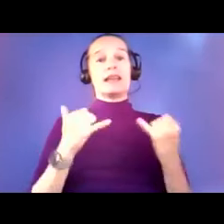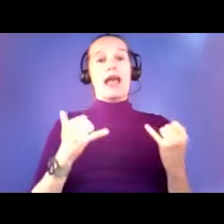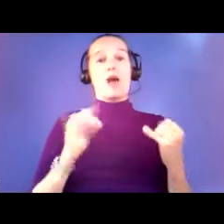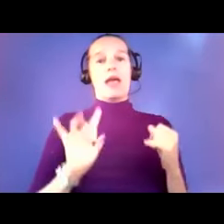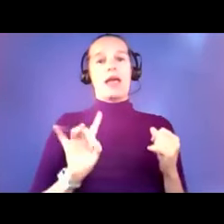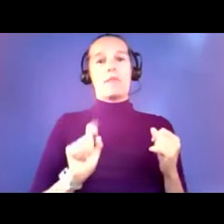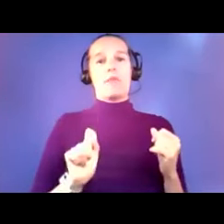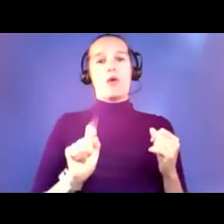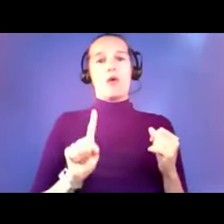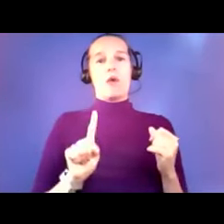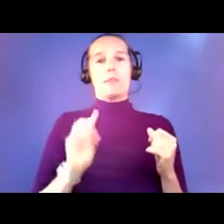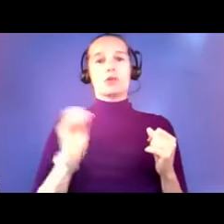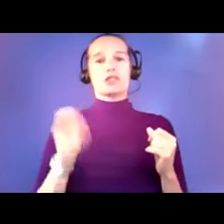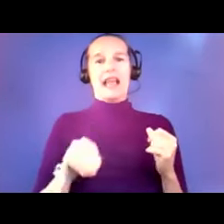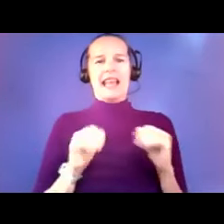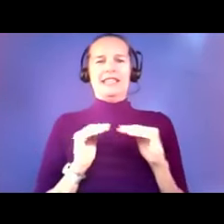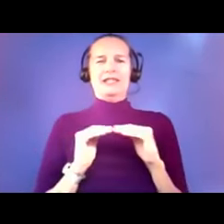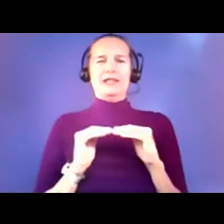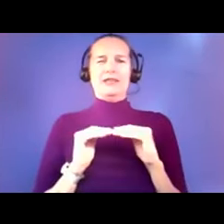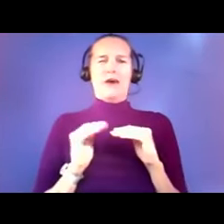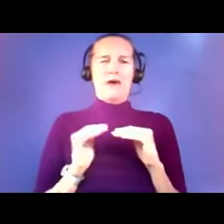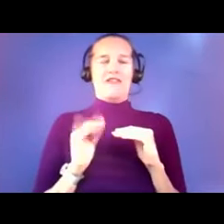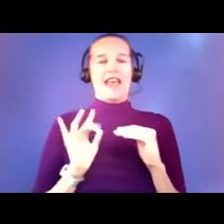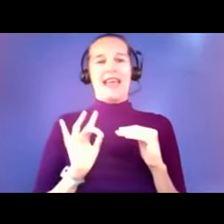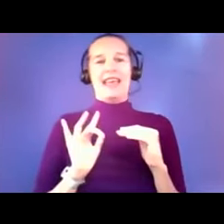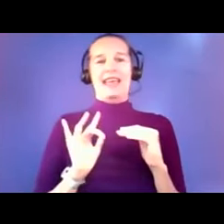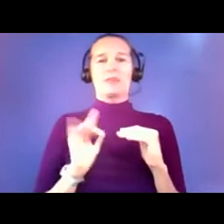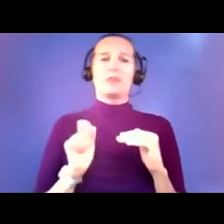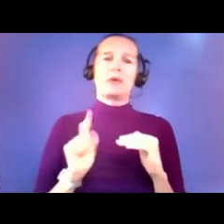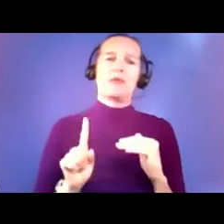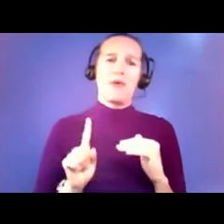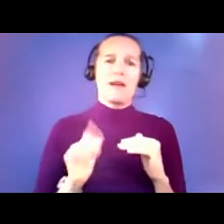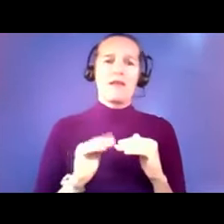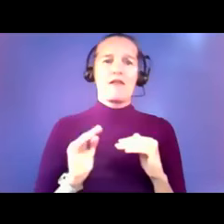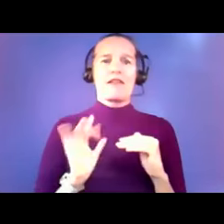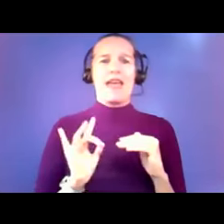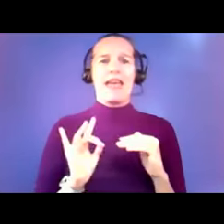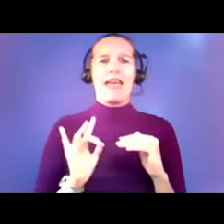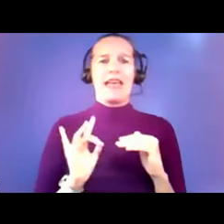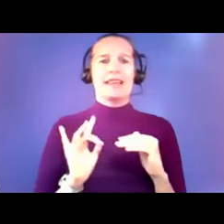just beyond the benchmark of eight required to move into the red tier. We feel that this metric is going to help